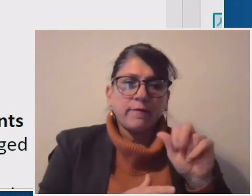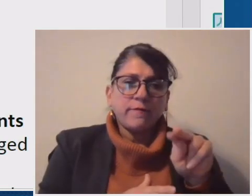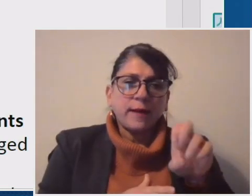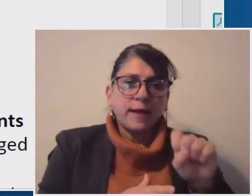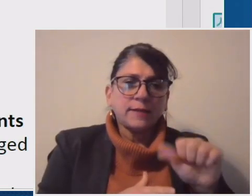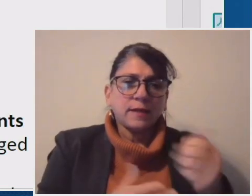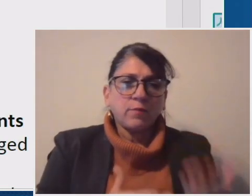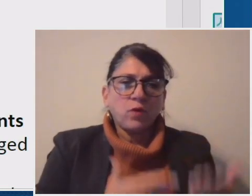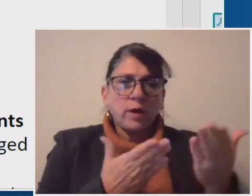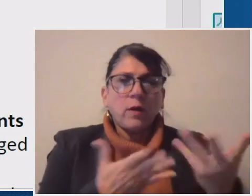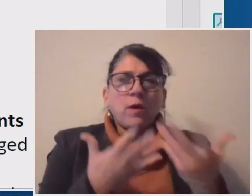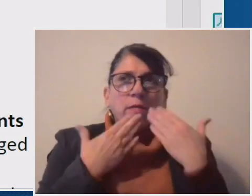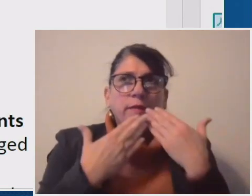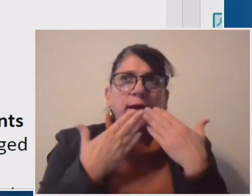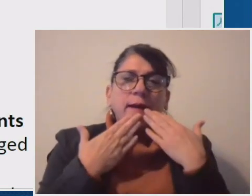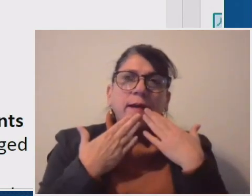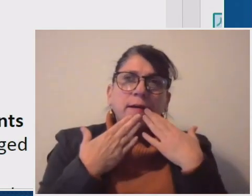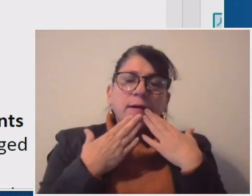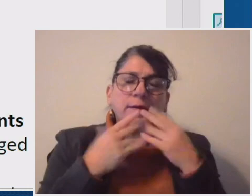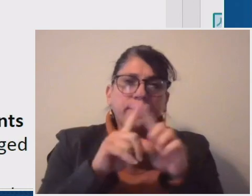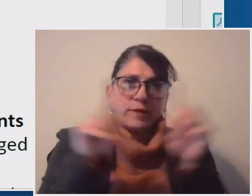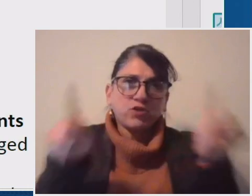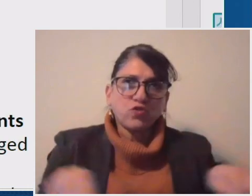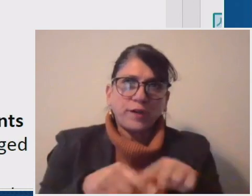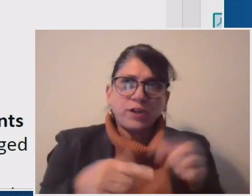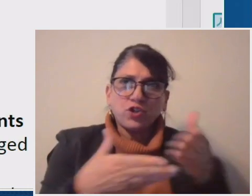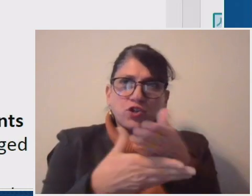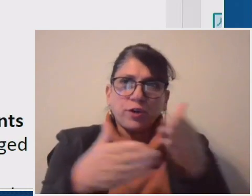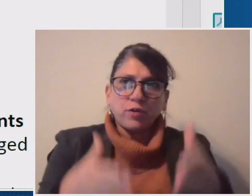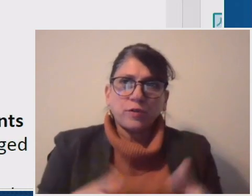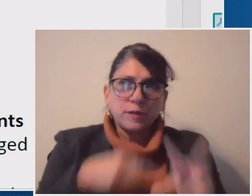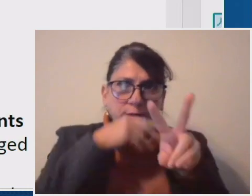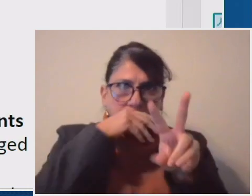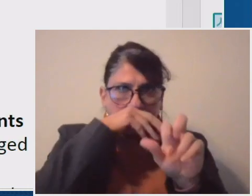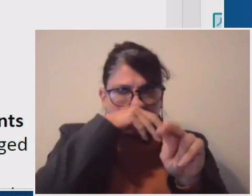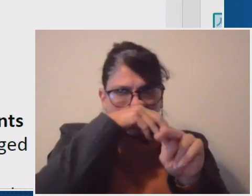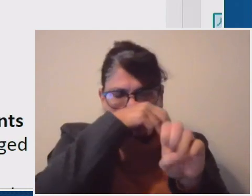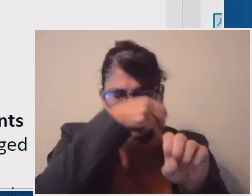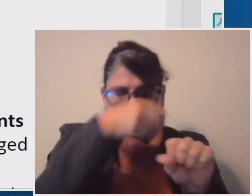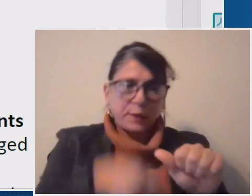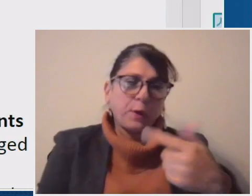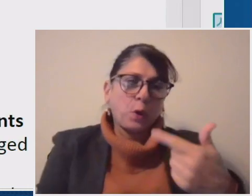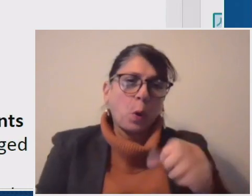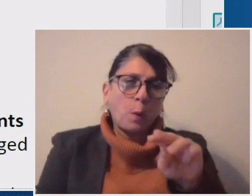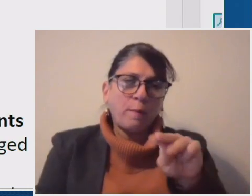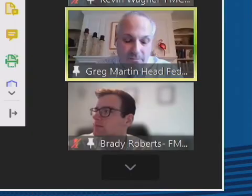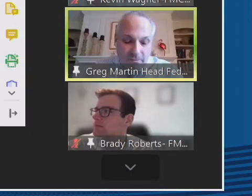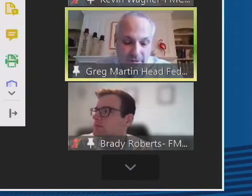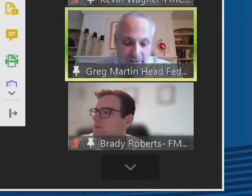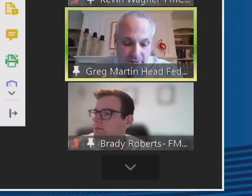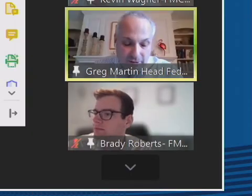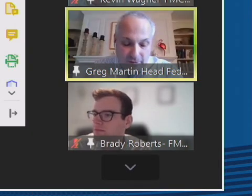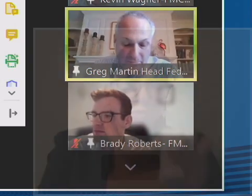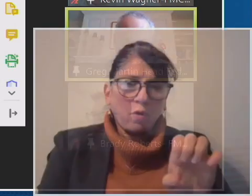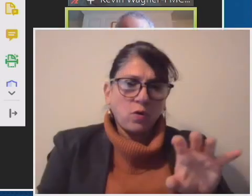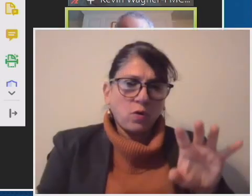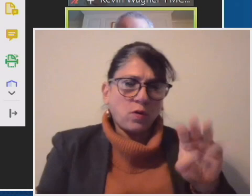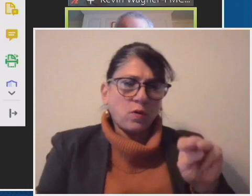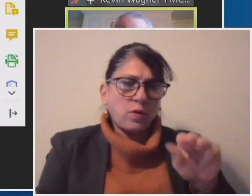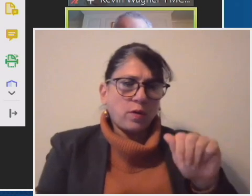sharers, which are Vanessa Gomez and Joe Massman, both on the policy development